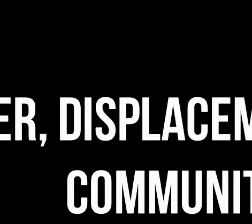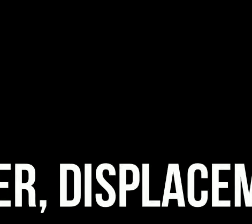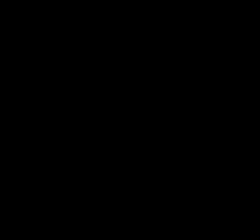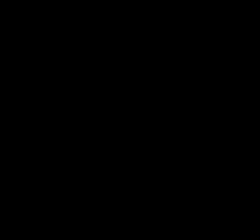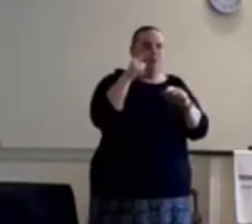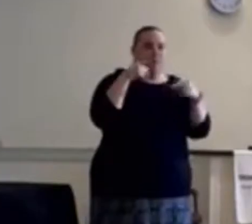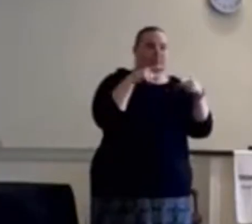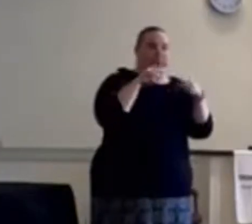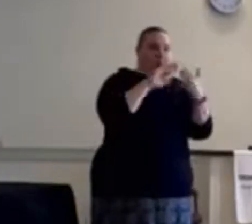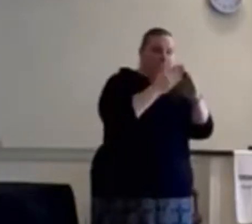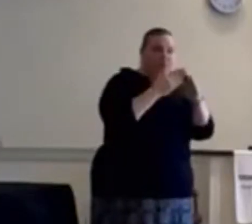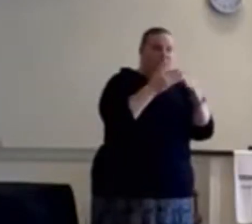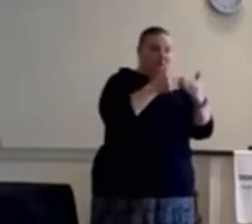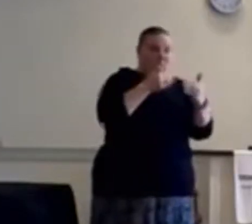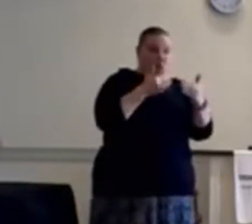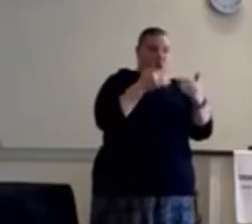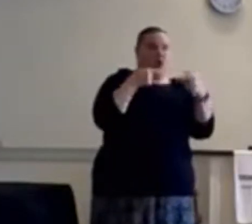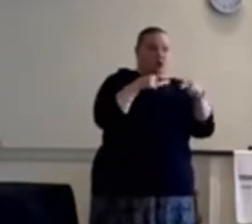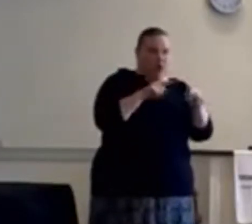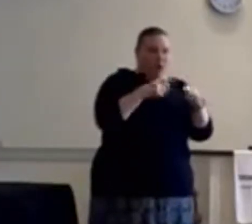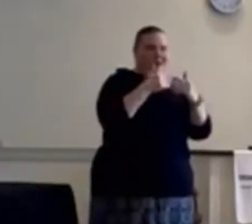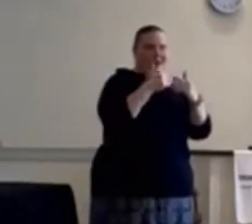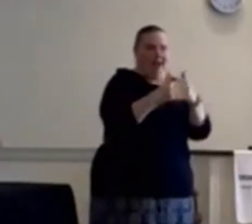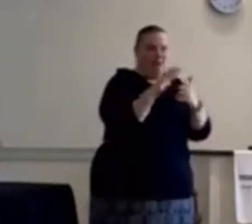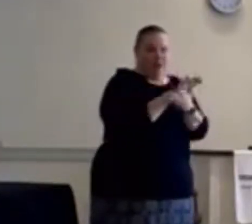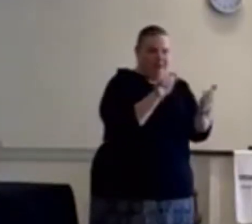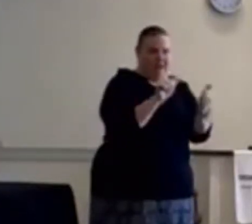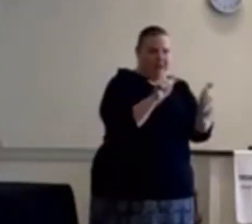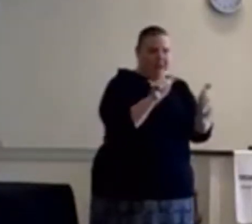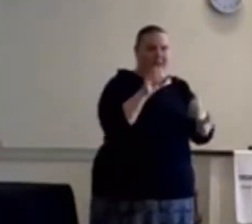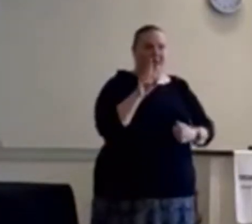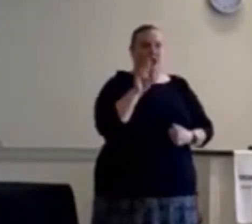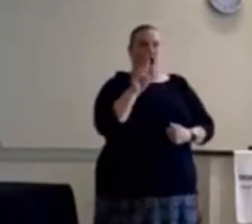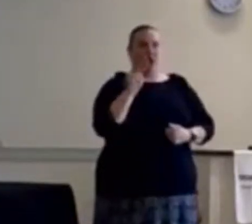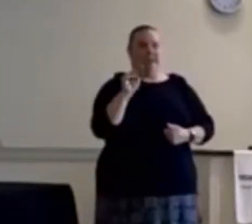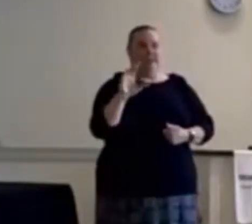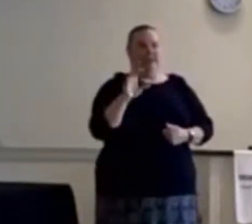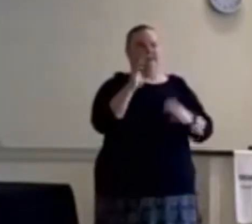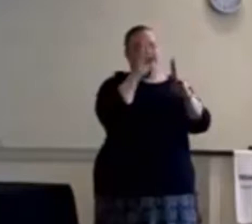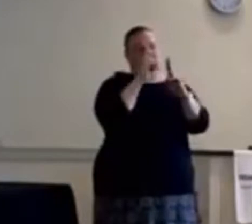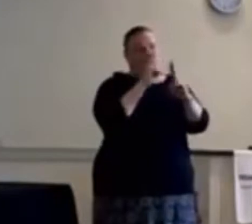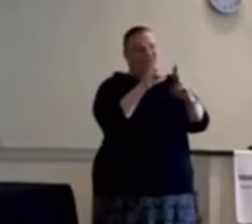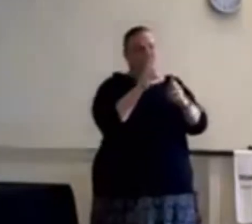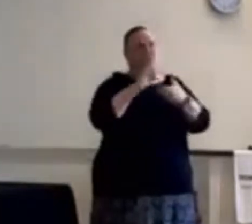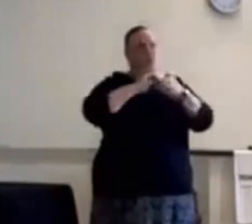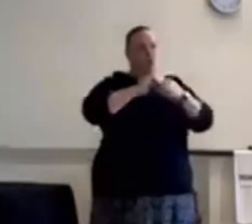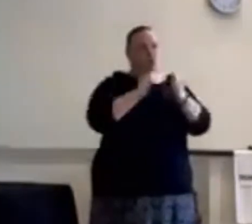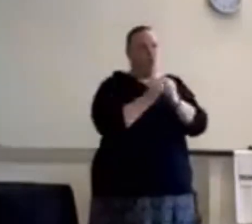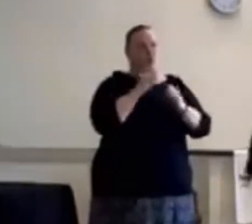DRNC is honored to partner with Marcie Roth